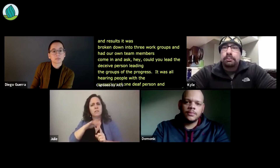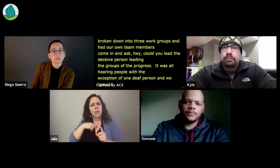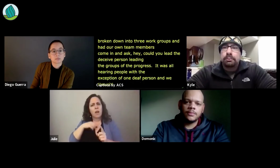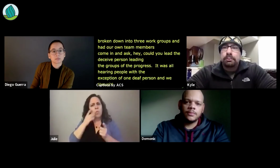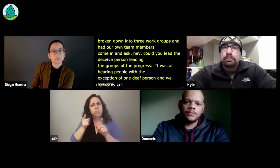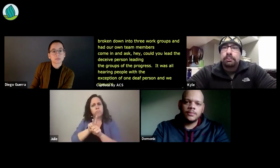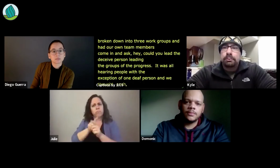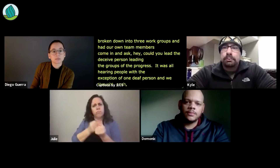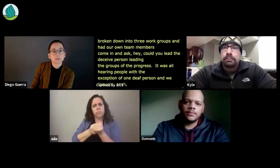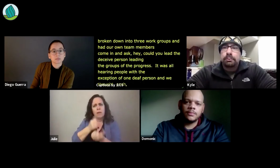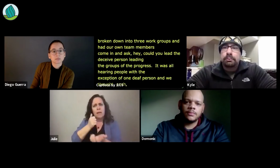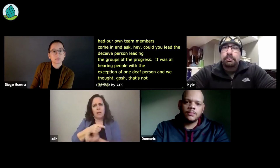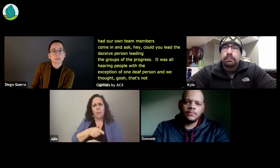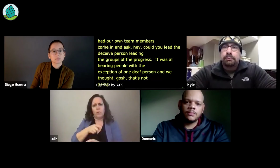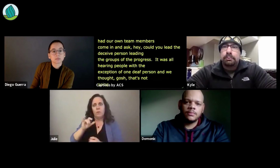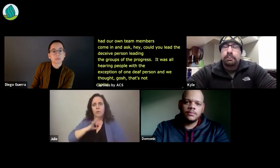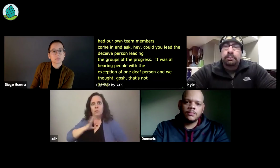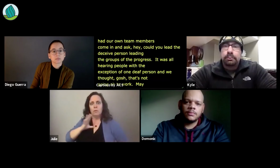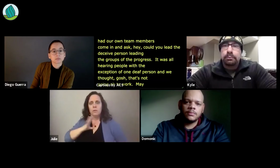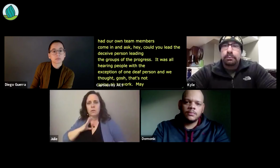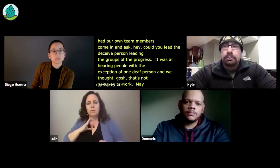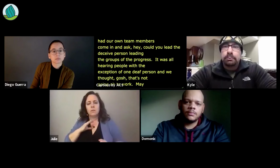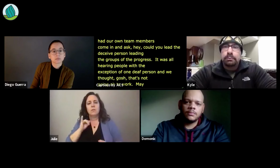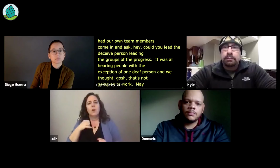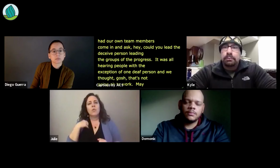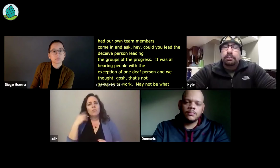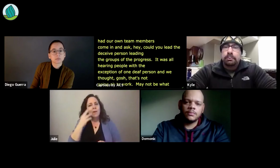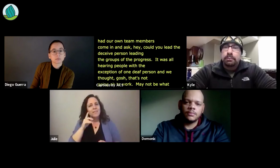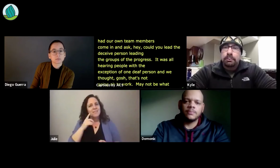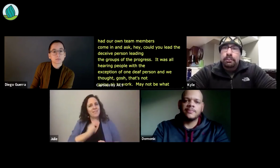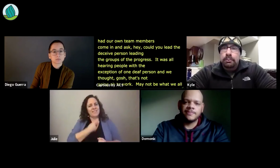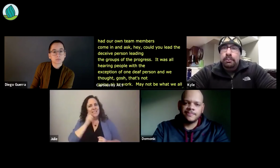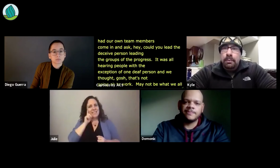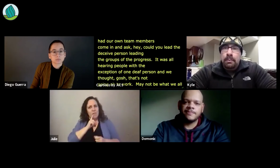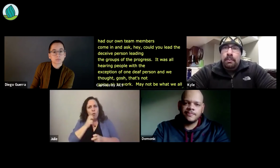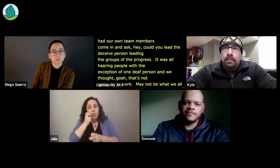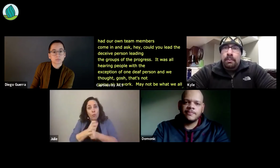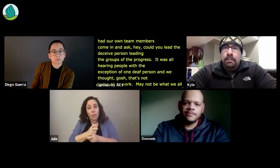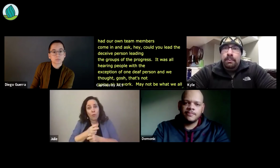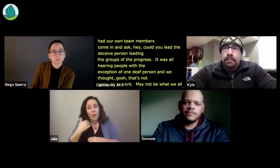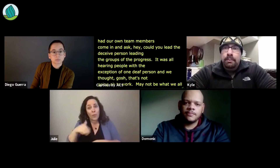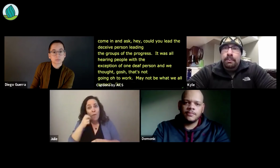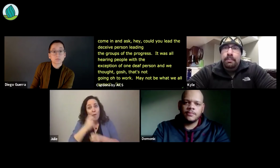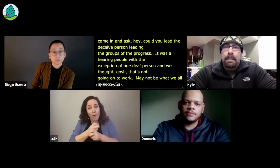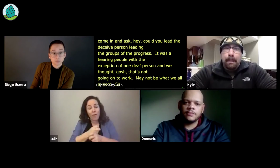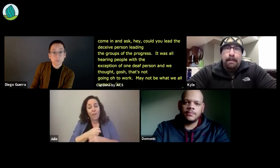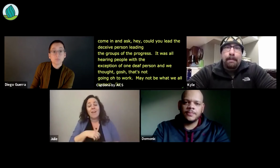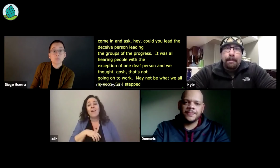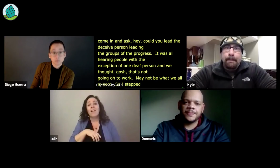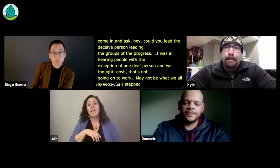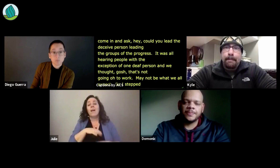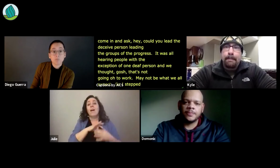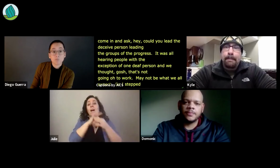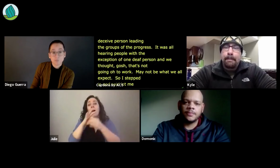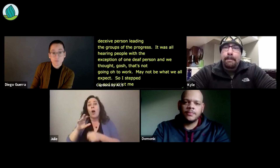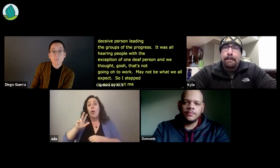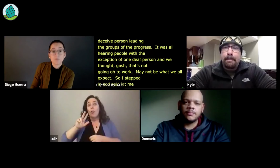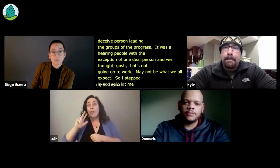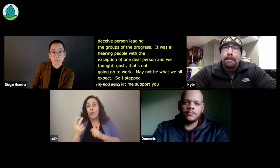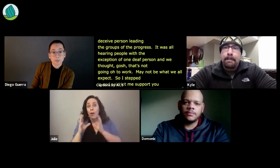And so I stepped in and said, hey, let me support you and help. And it was really hard for that deaf person to be the only deaf person in that group.